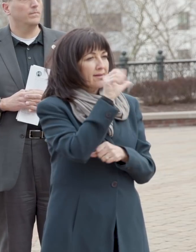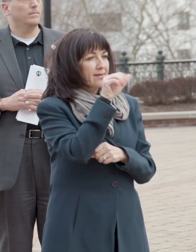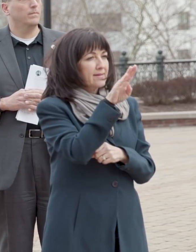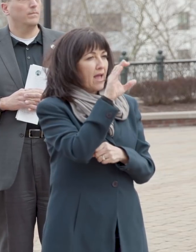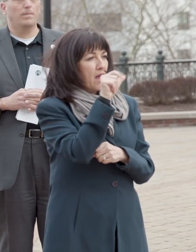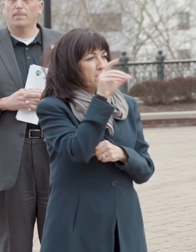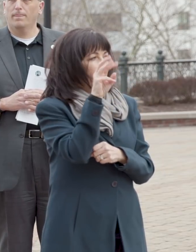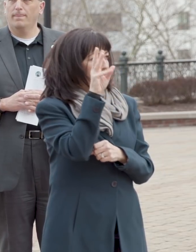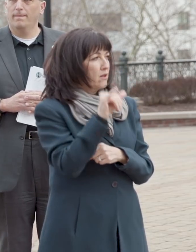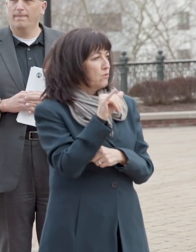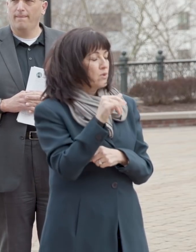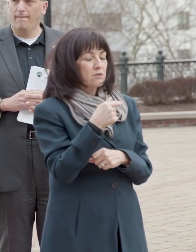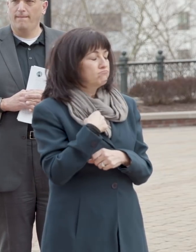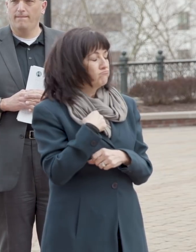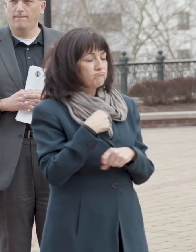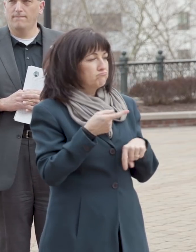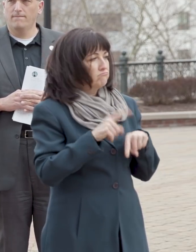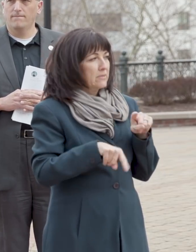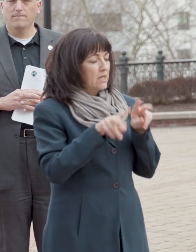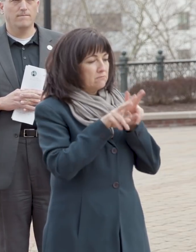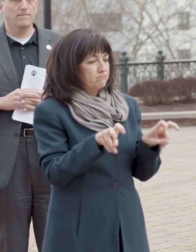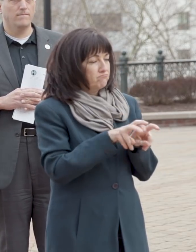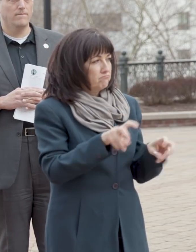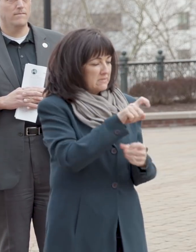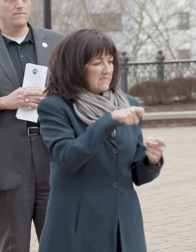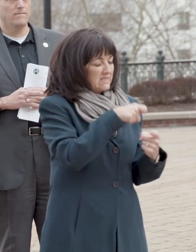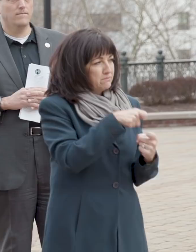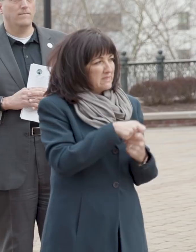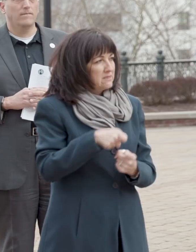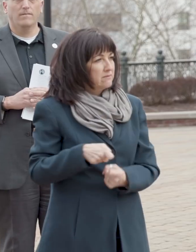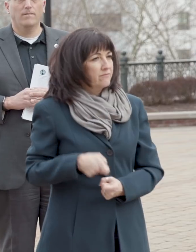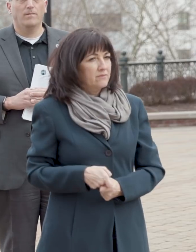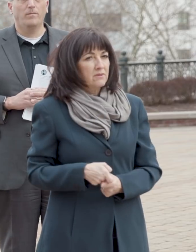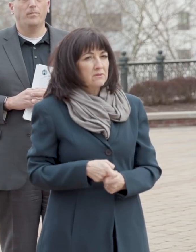We can't get into particular cases like that.